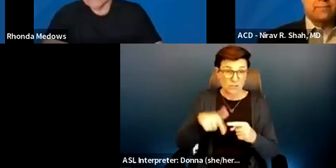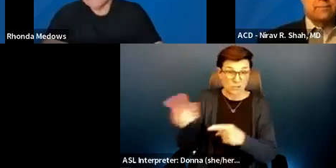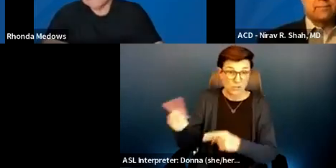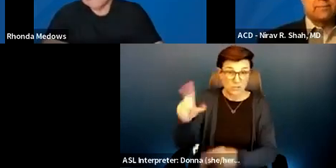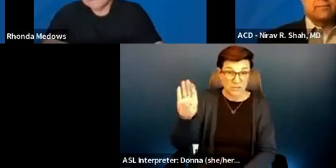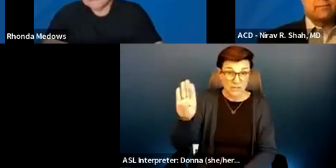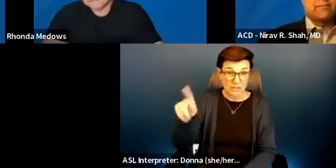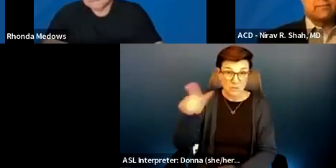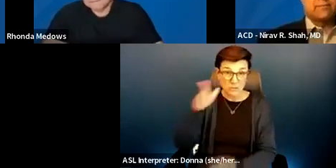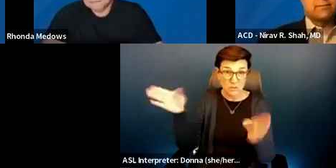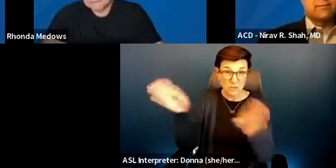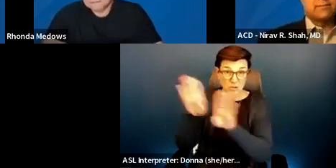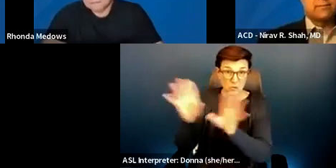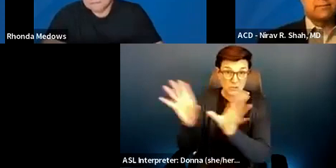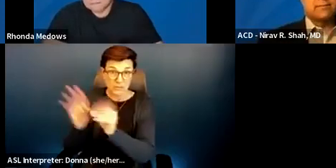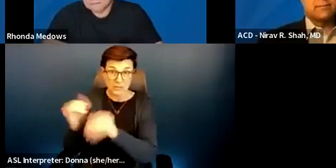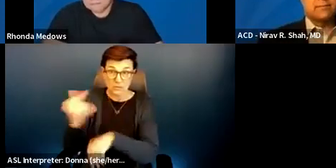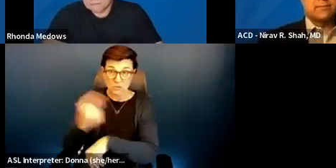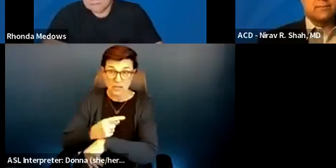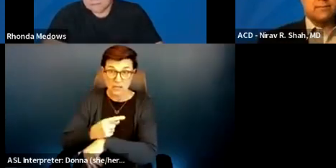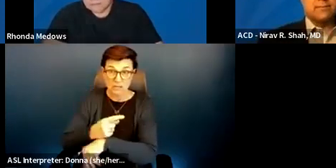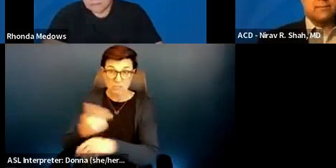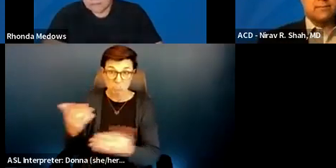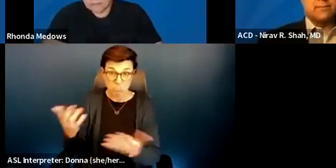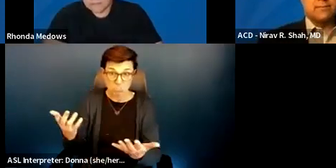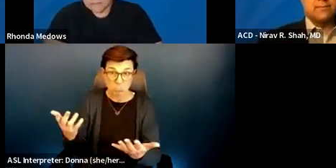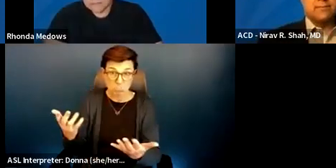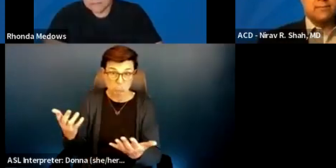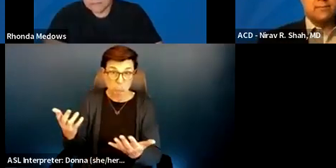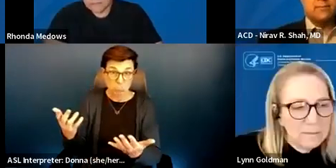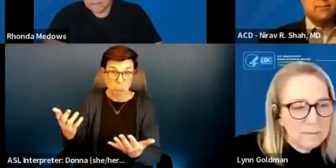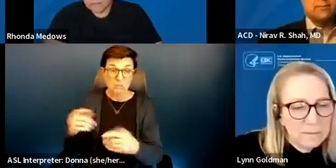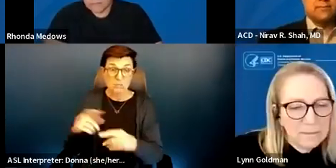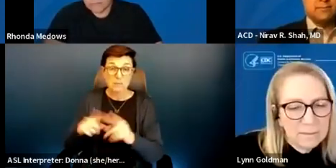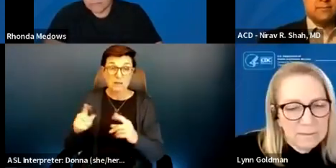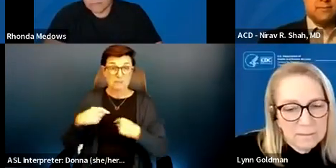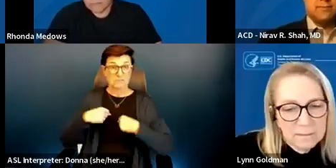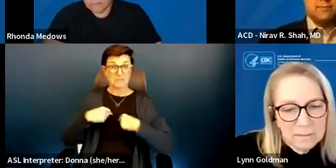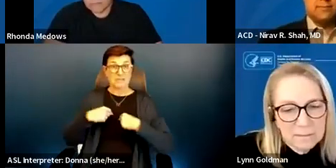But I do want to express my personal appreciation,